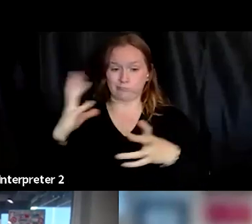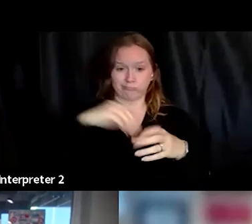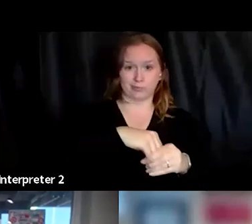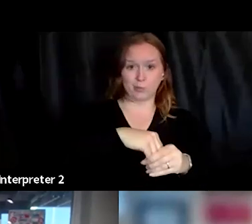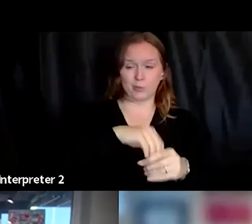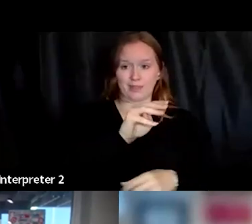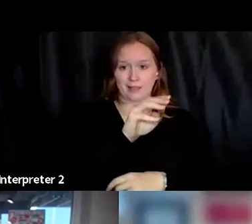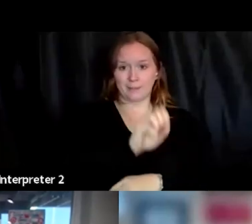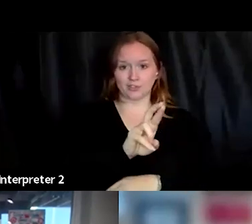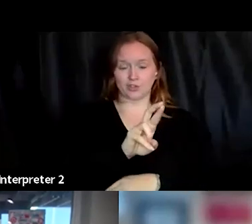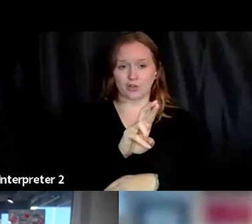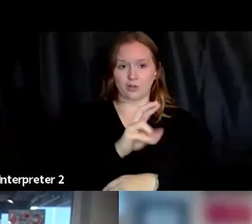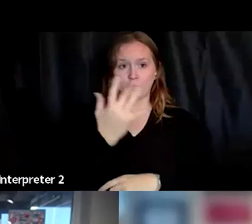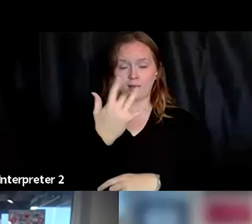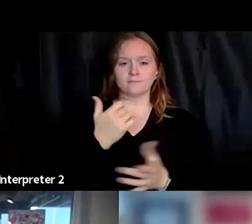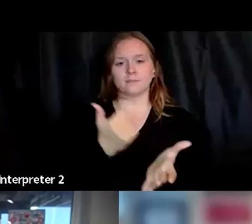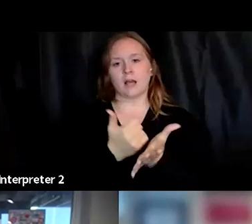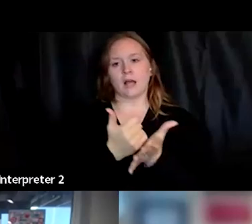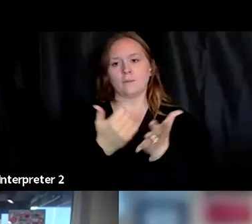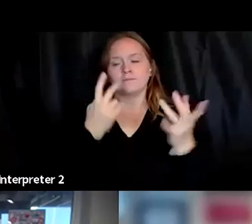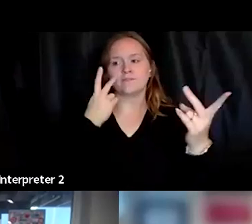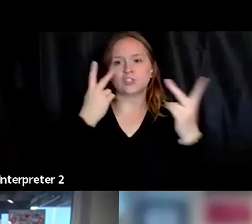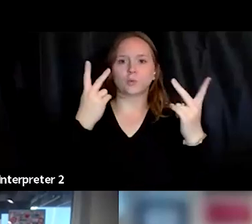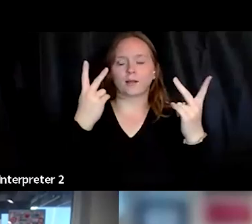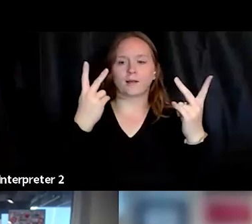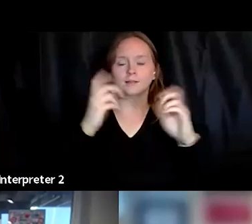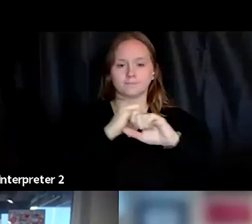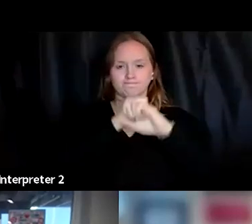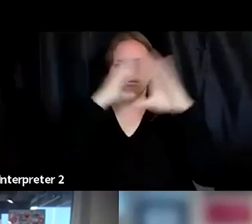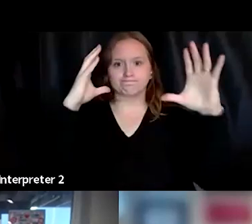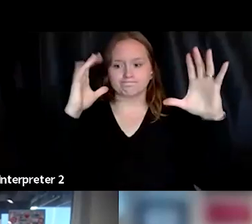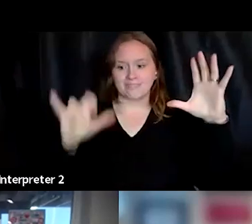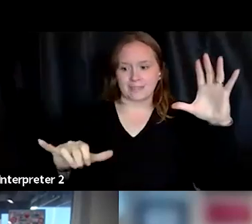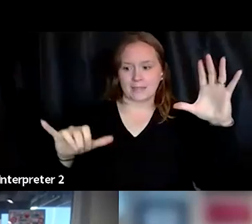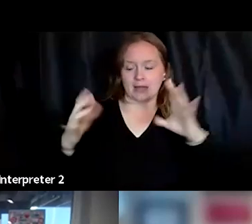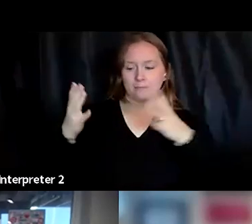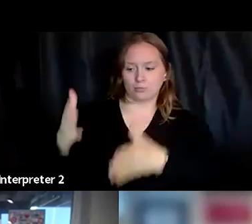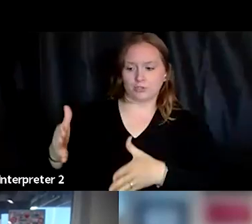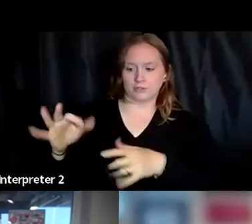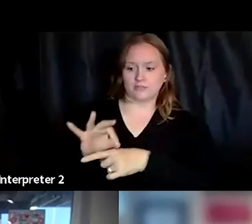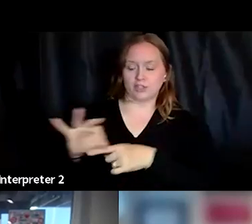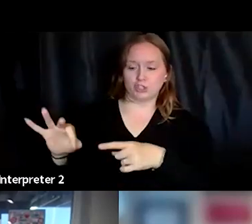this is how that individual is functioning currently. So again, doing that is wonderful